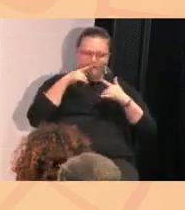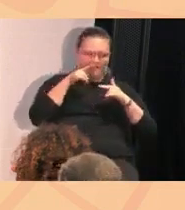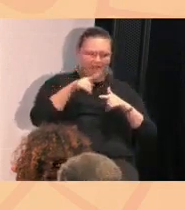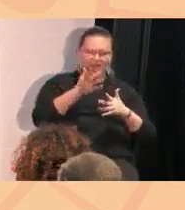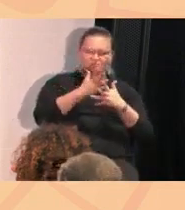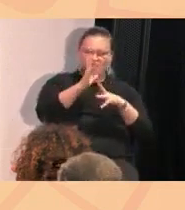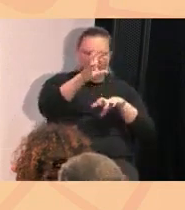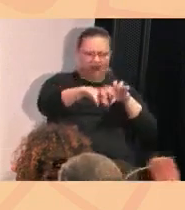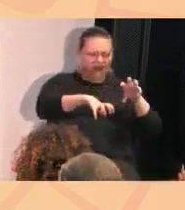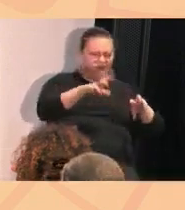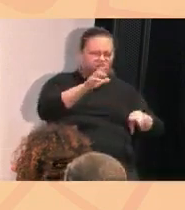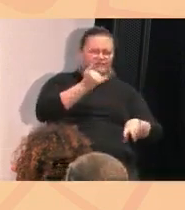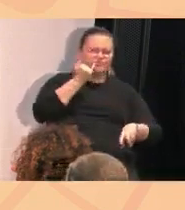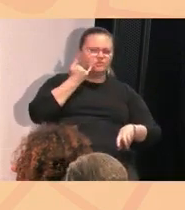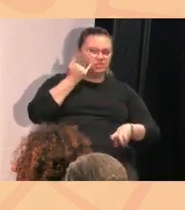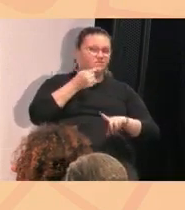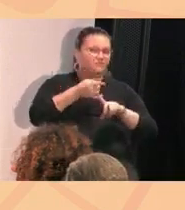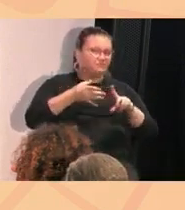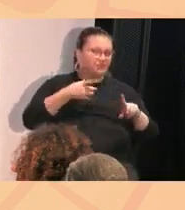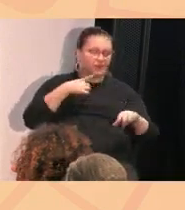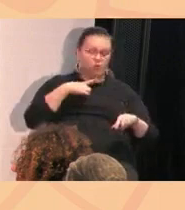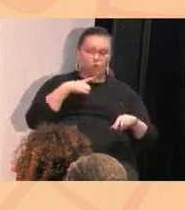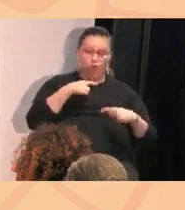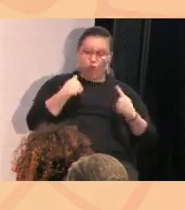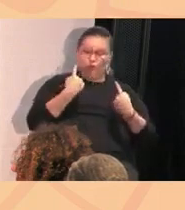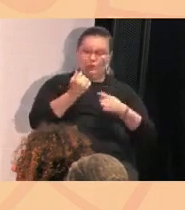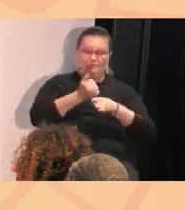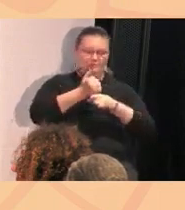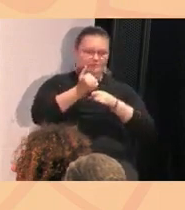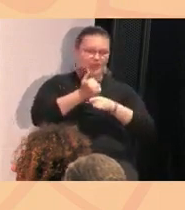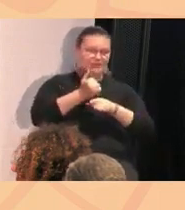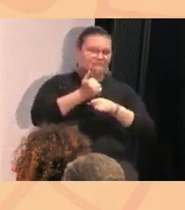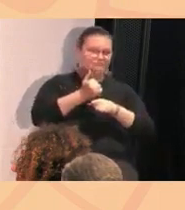which is very evident in why the Midlands has been so